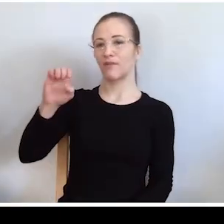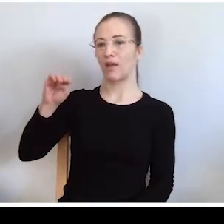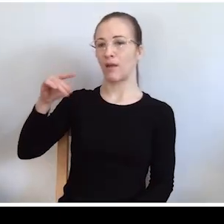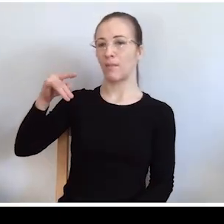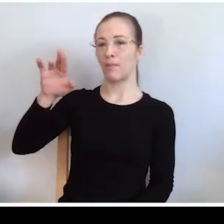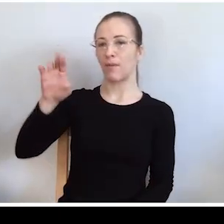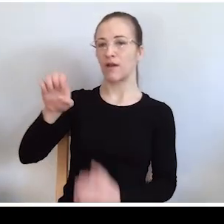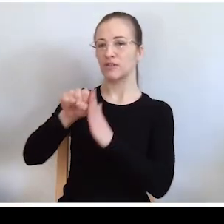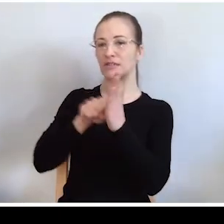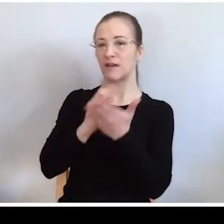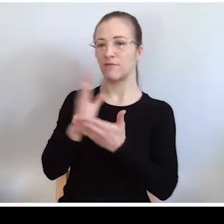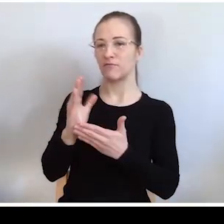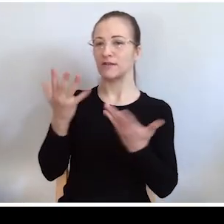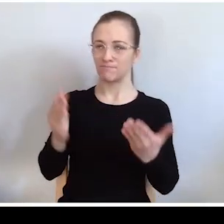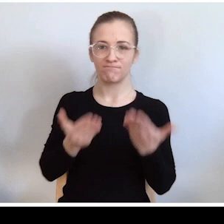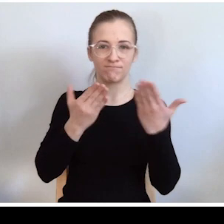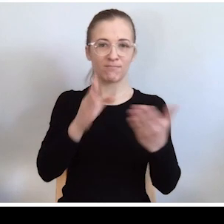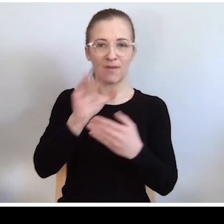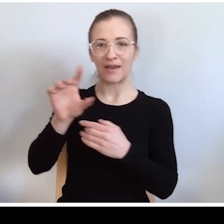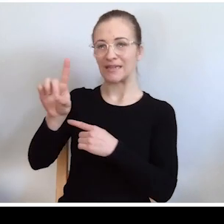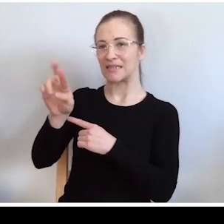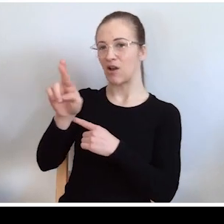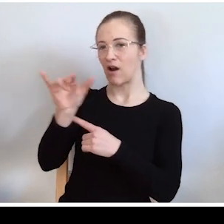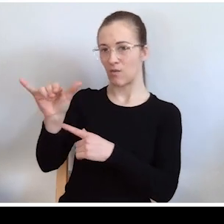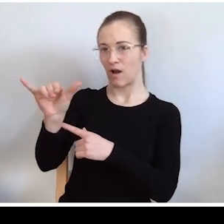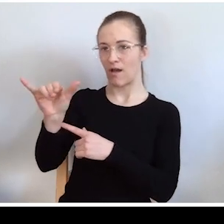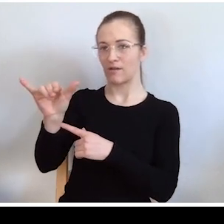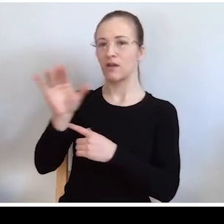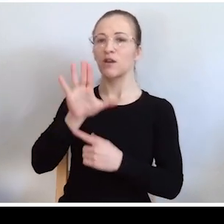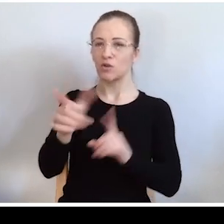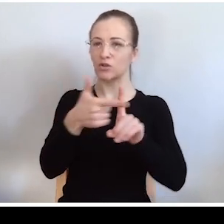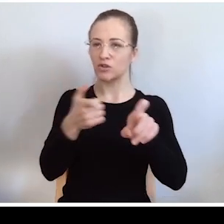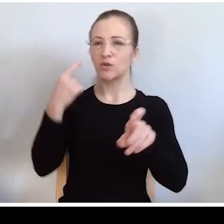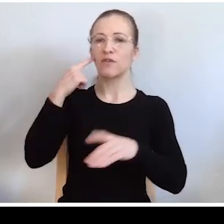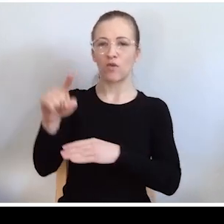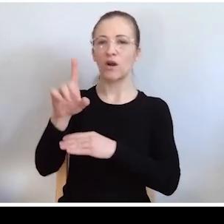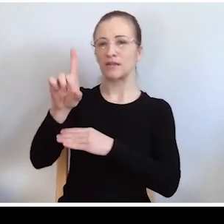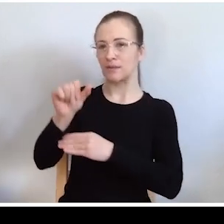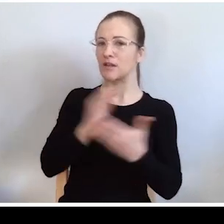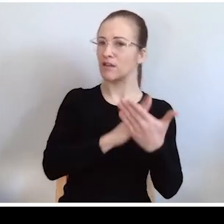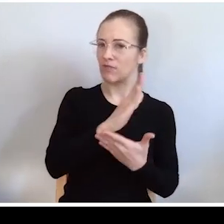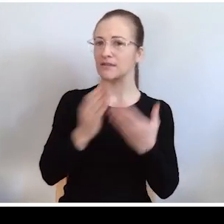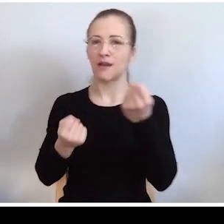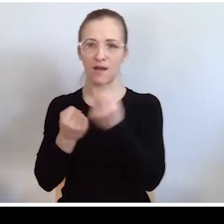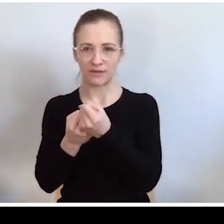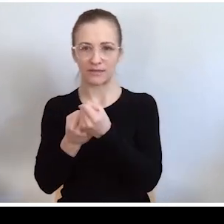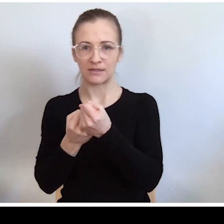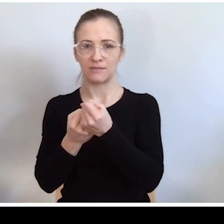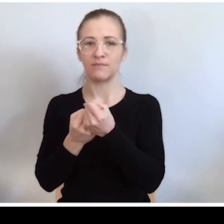[Katrin] "Empire State of Rights" has been brought to you by Disability Rights New York, your source for disability rights and advocacy.